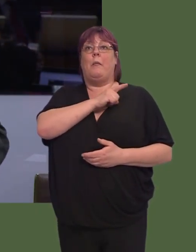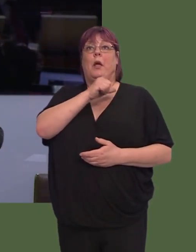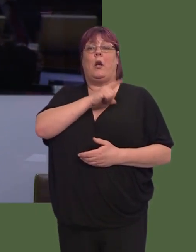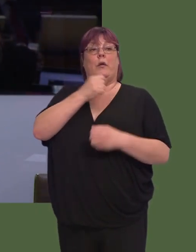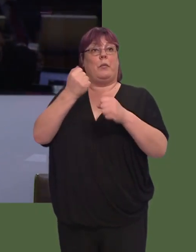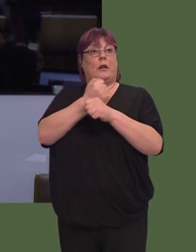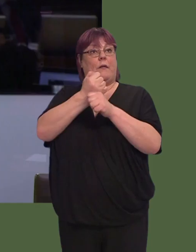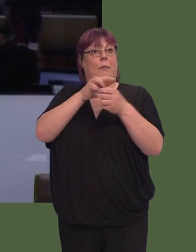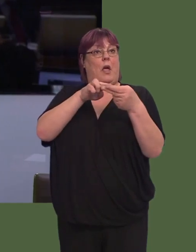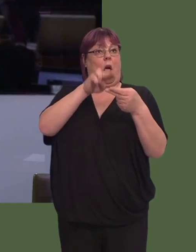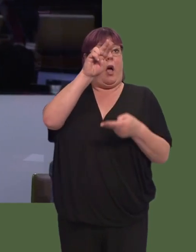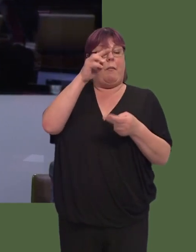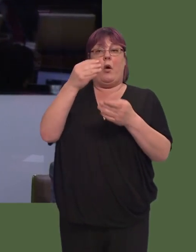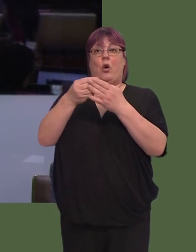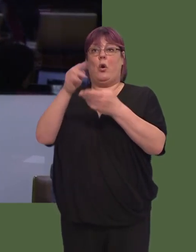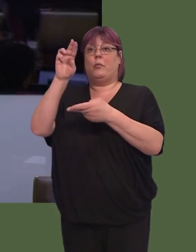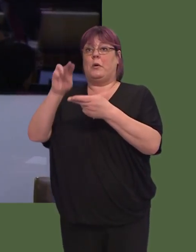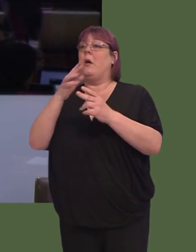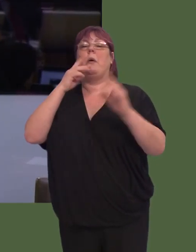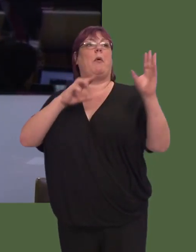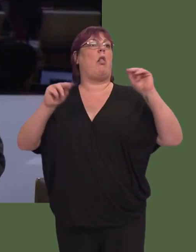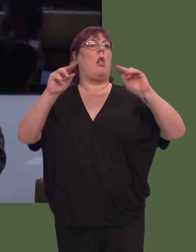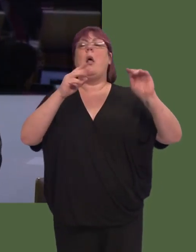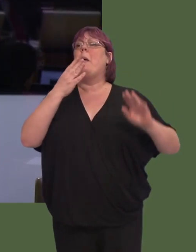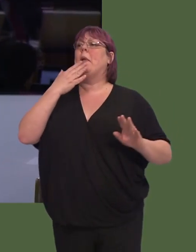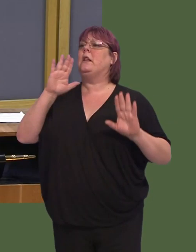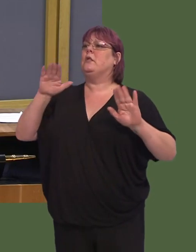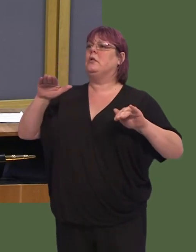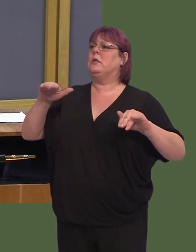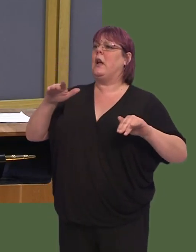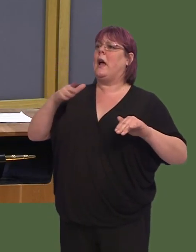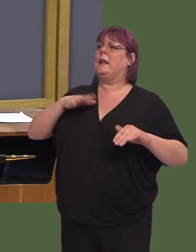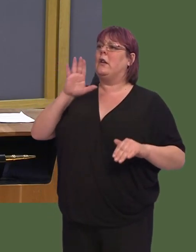Y Llywydd / The Llywydd: I do need to hear the Member, please. Carry on, Mohammad Asghar.